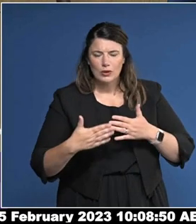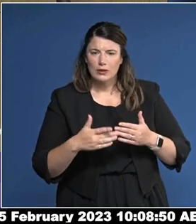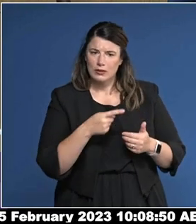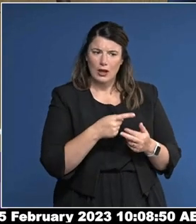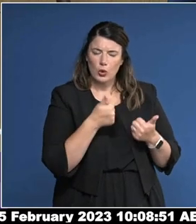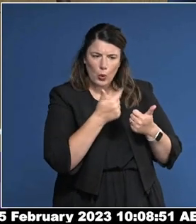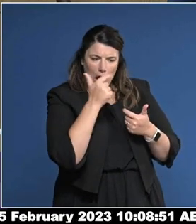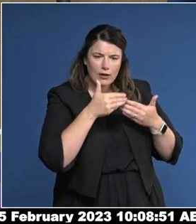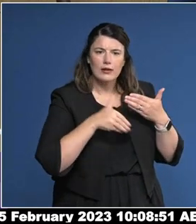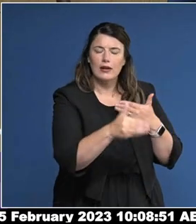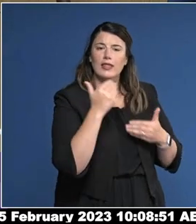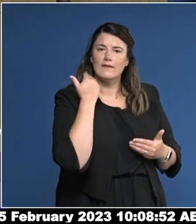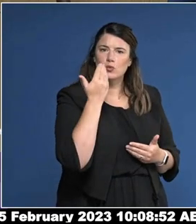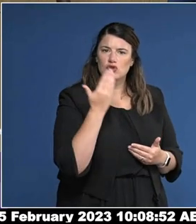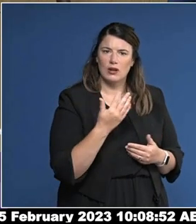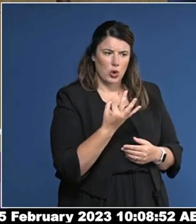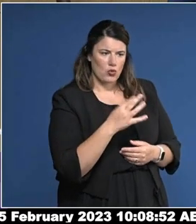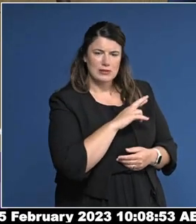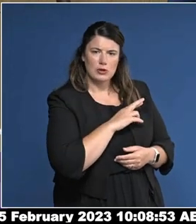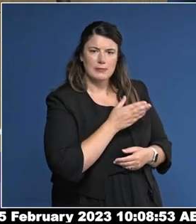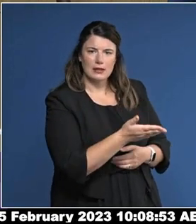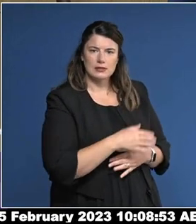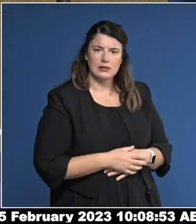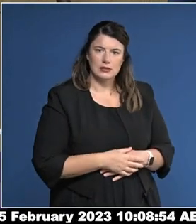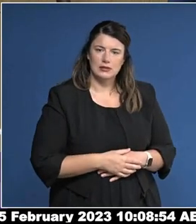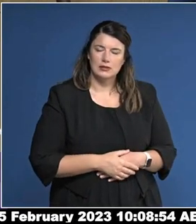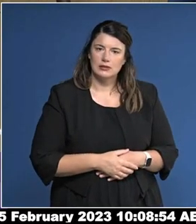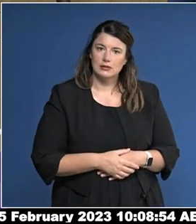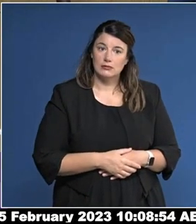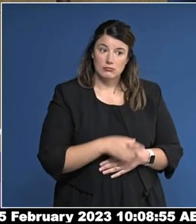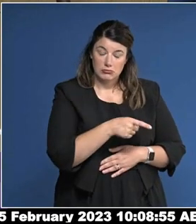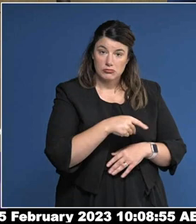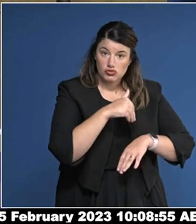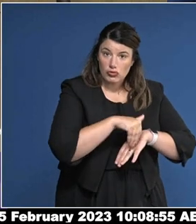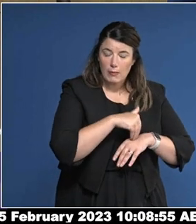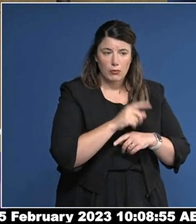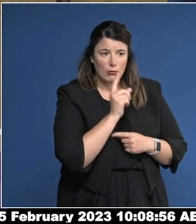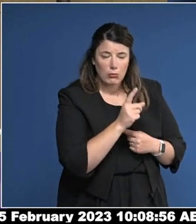There's no evidence that Ms Cuddihy was ever reprimanded or disciplined by the board for